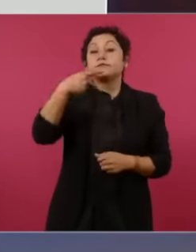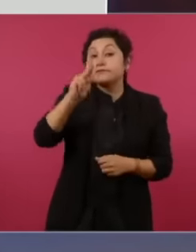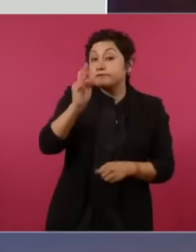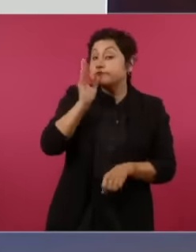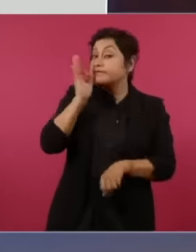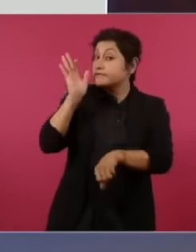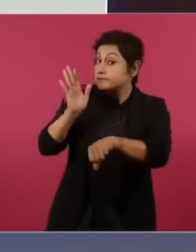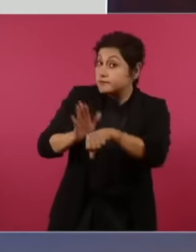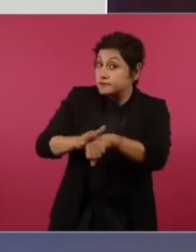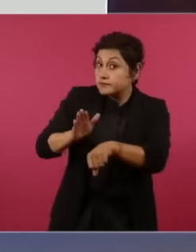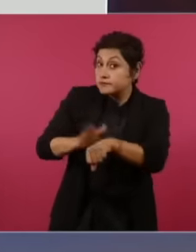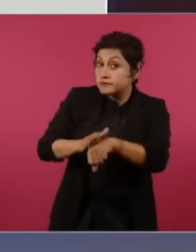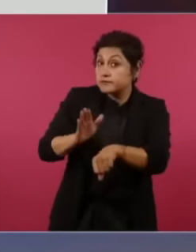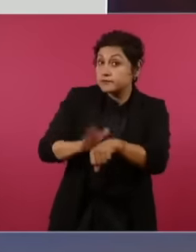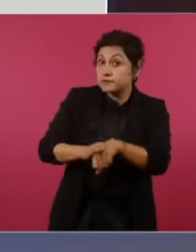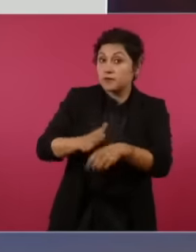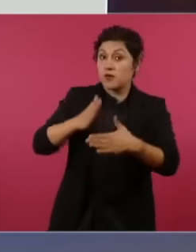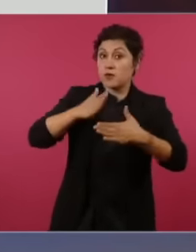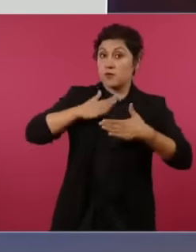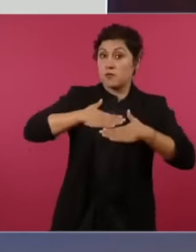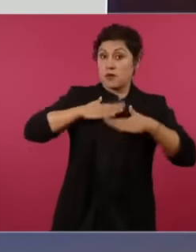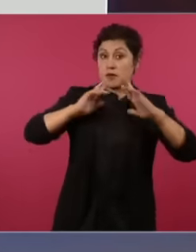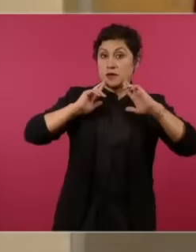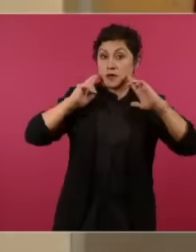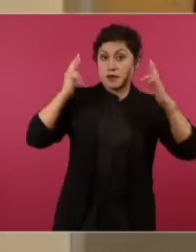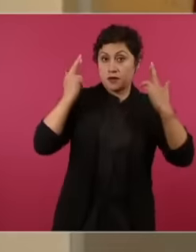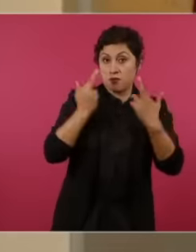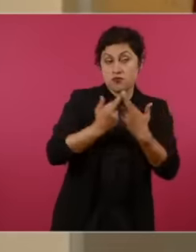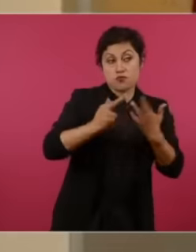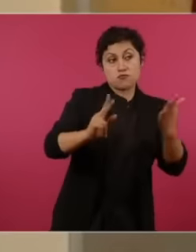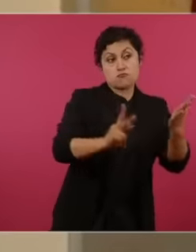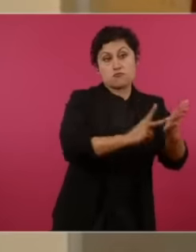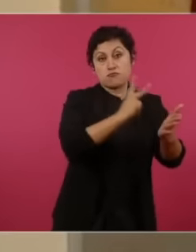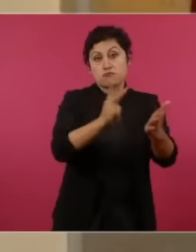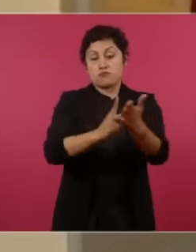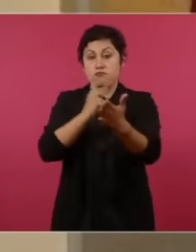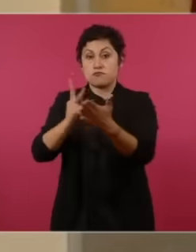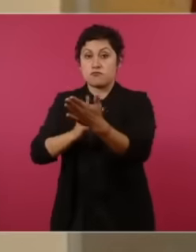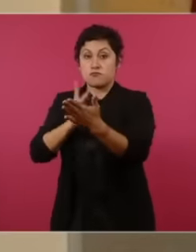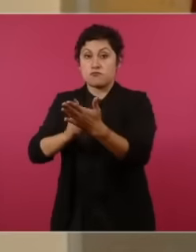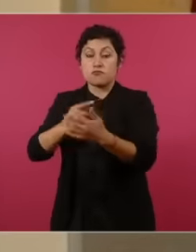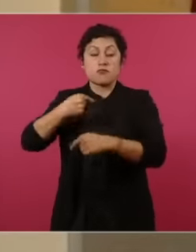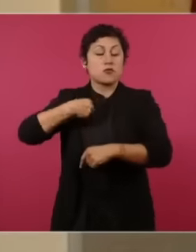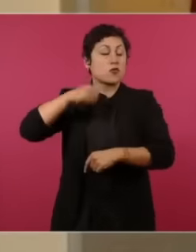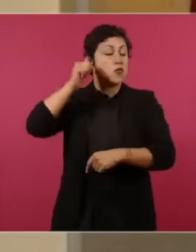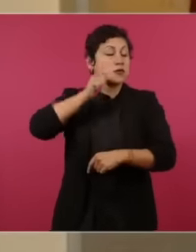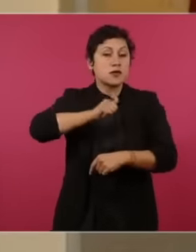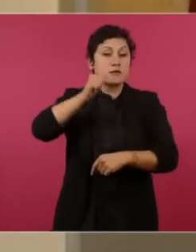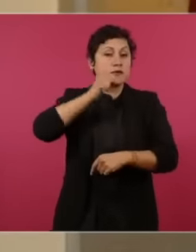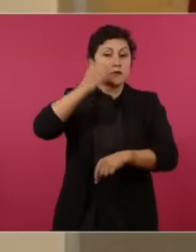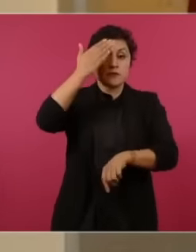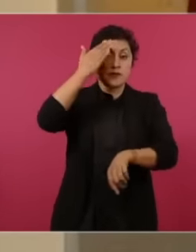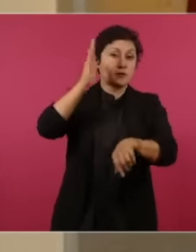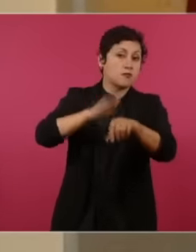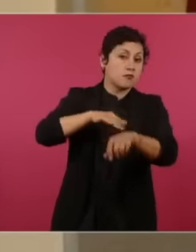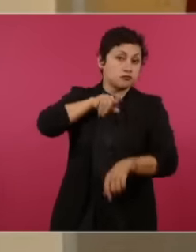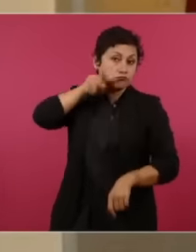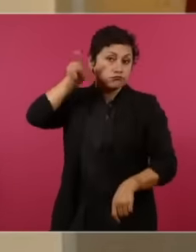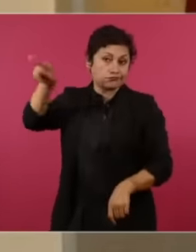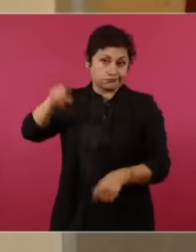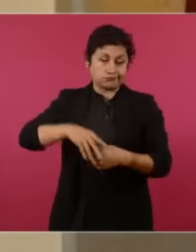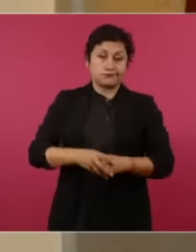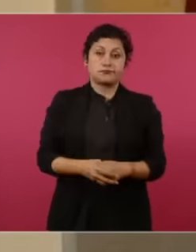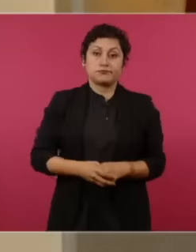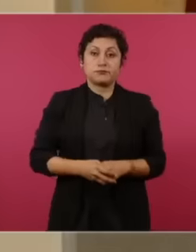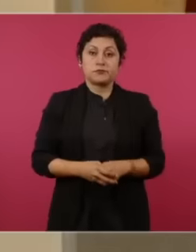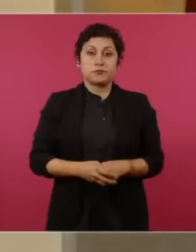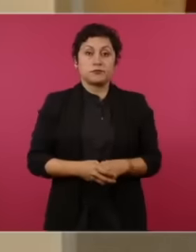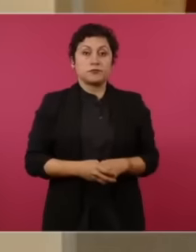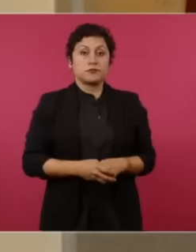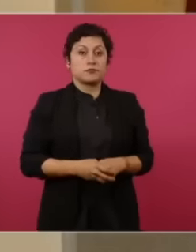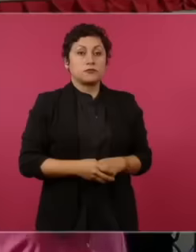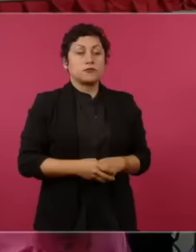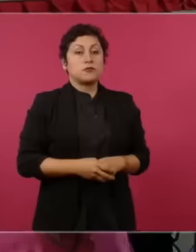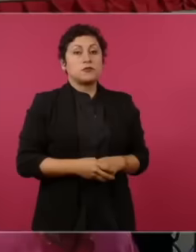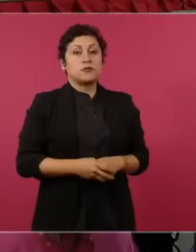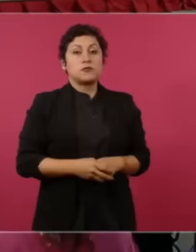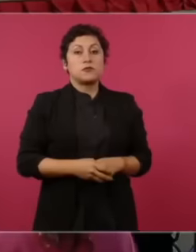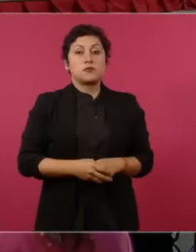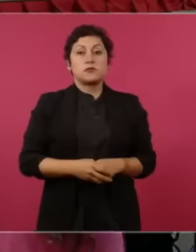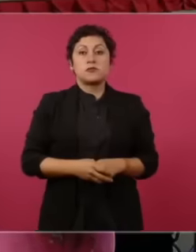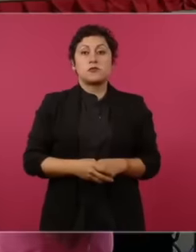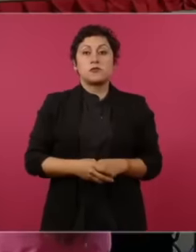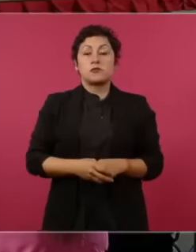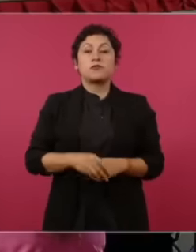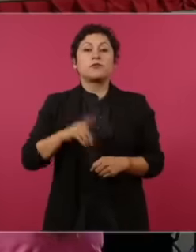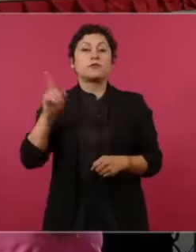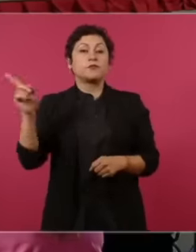all the acts that I do and carry out You are present now Well listen, I told you, this is Roberto Hernández